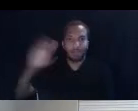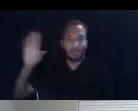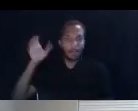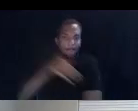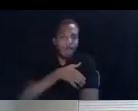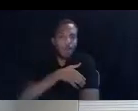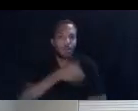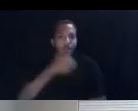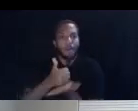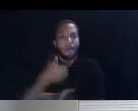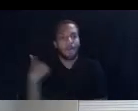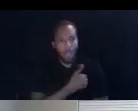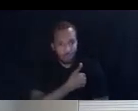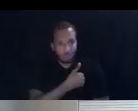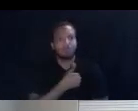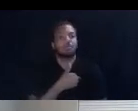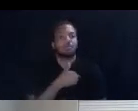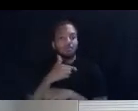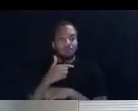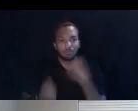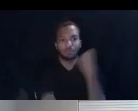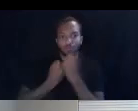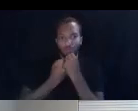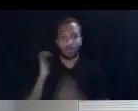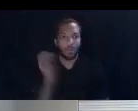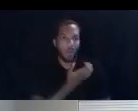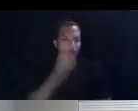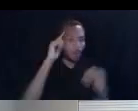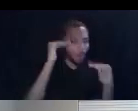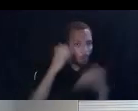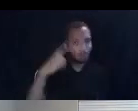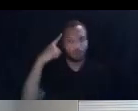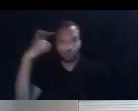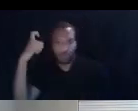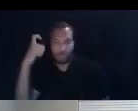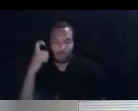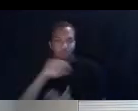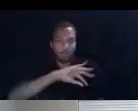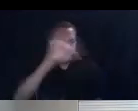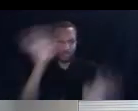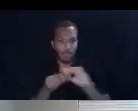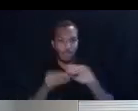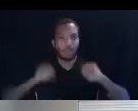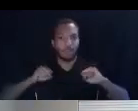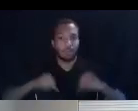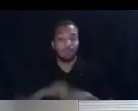Together, their history allows us to leave our own legacy of hope and justice. Our collective history is that of cultural resilience,